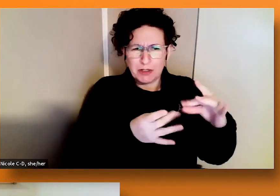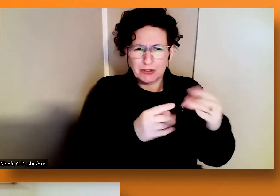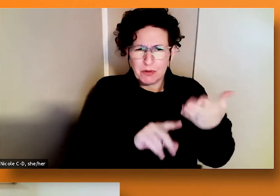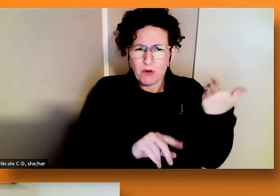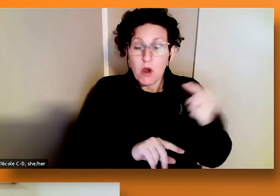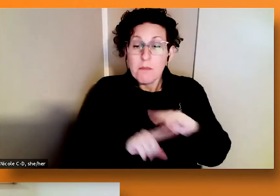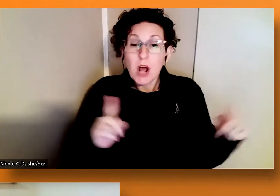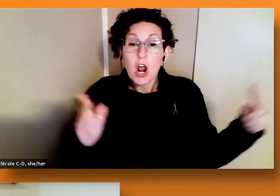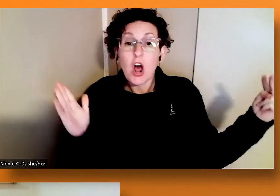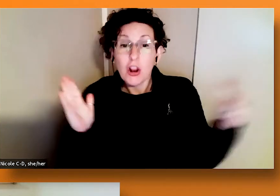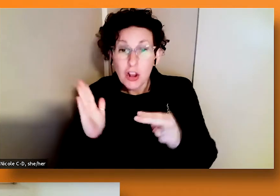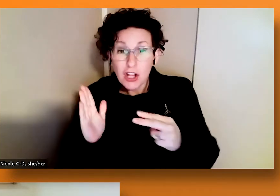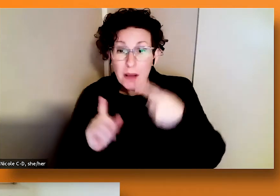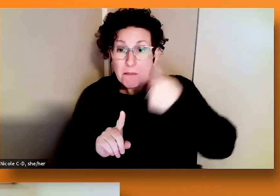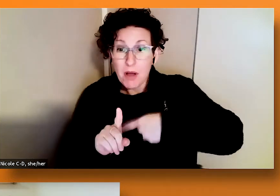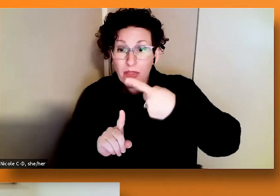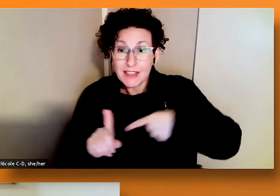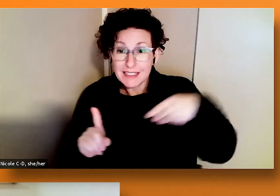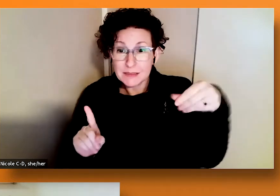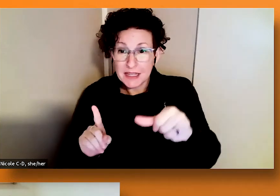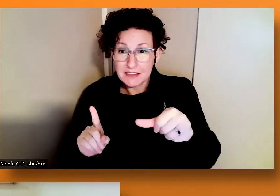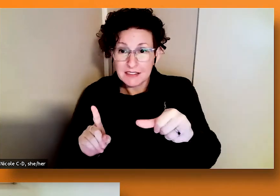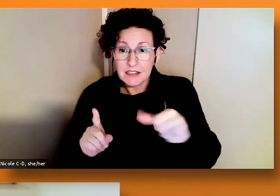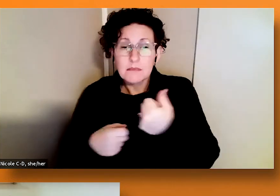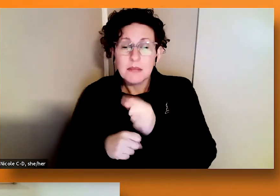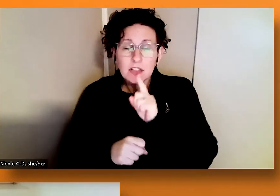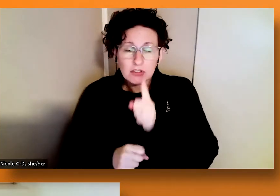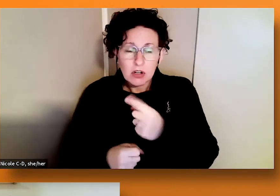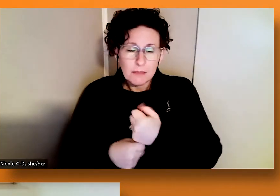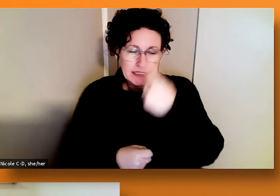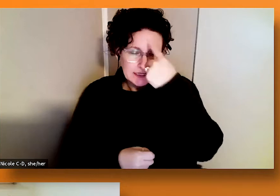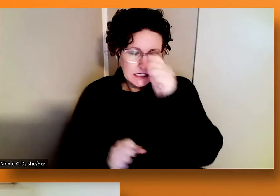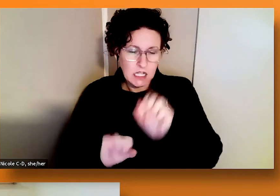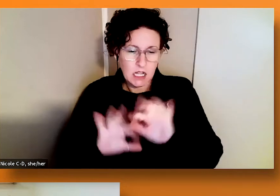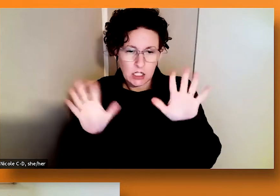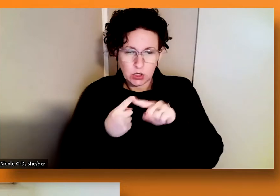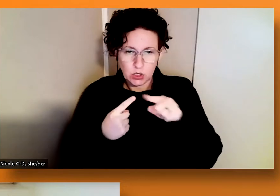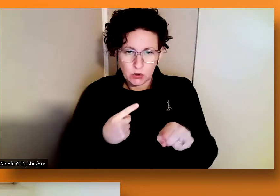but just looking at your monthly expenses every month and just making sure that they make sense.